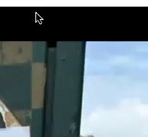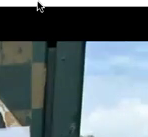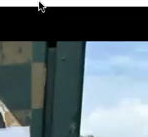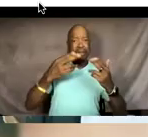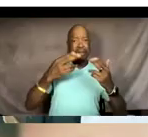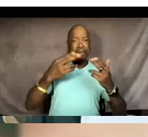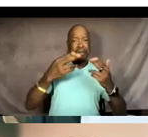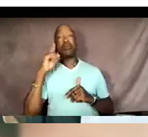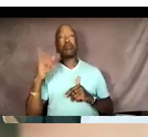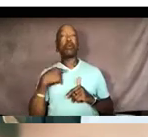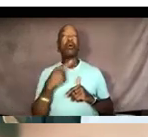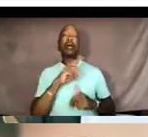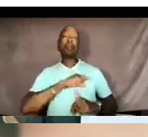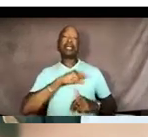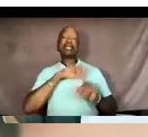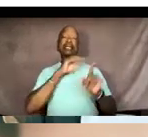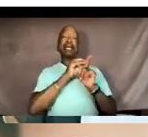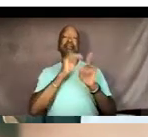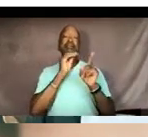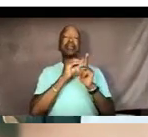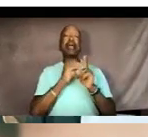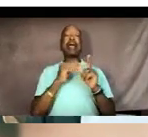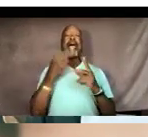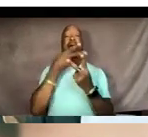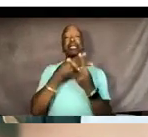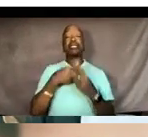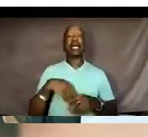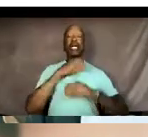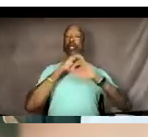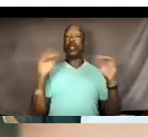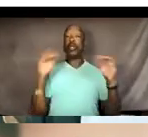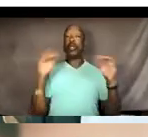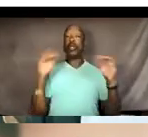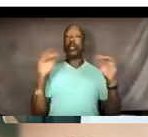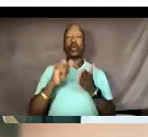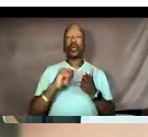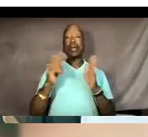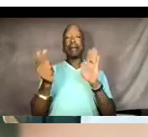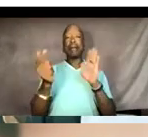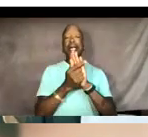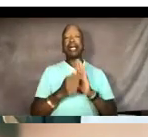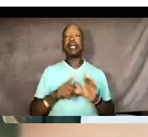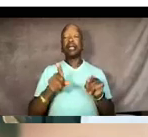hashtag no New York mask ban and we made a similar one um also targeting the governor